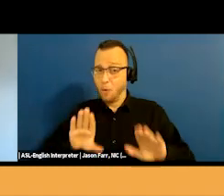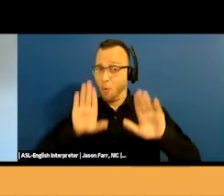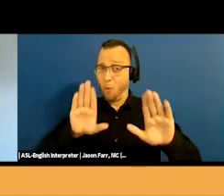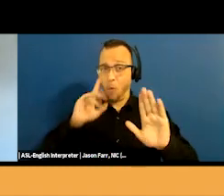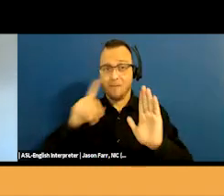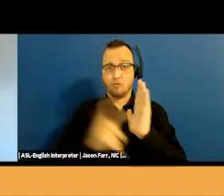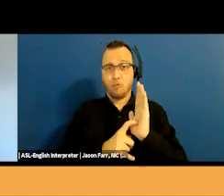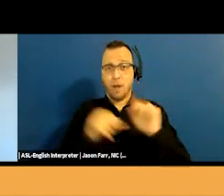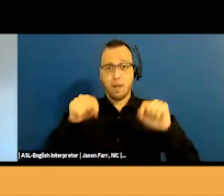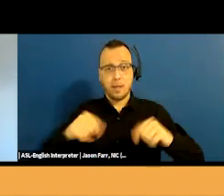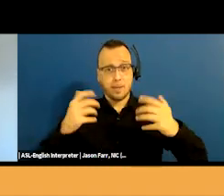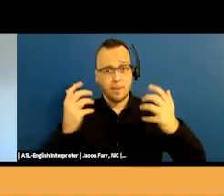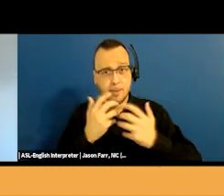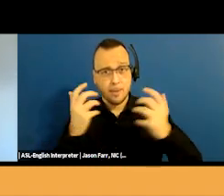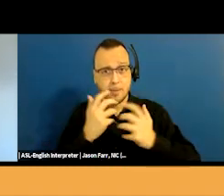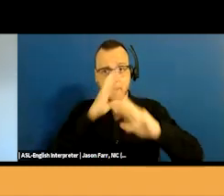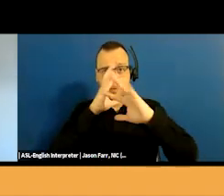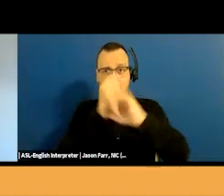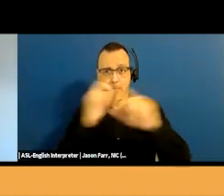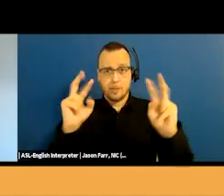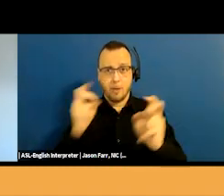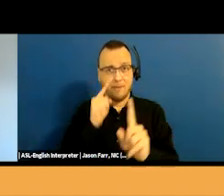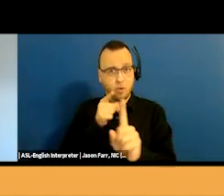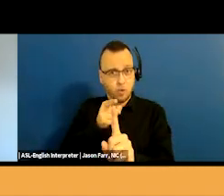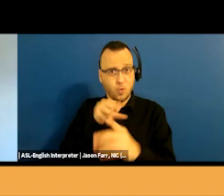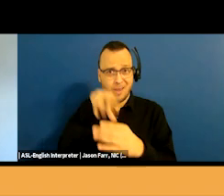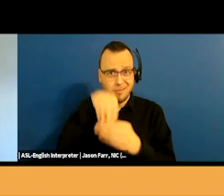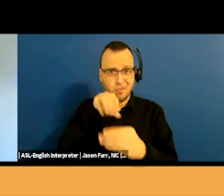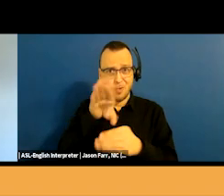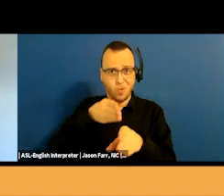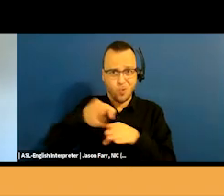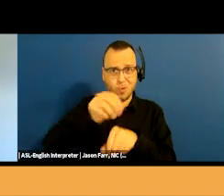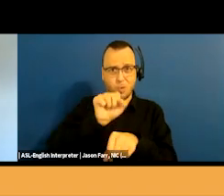for our webinar, Taking a Trauma-Informed Approach with Events of Escalation.